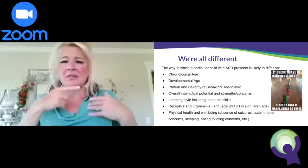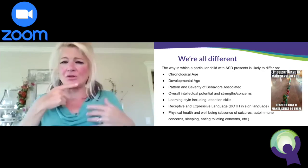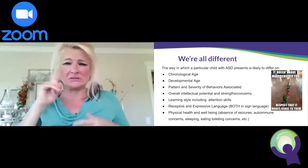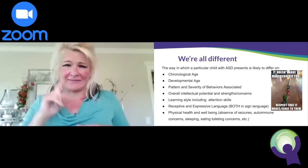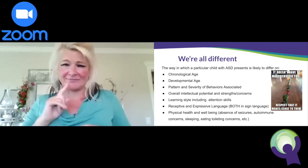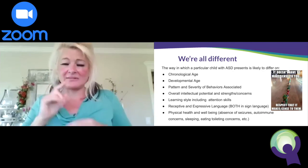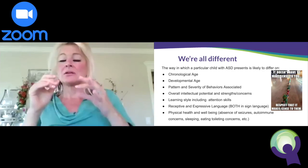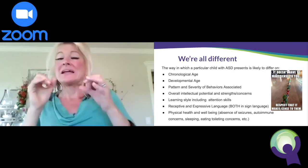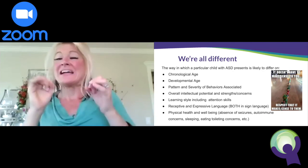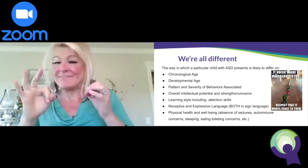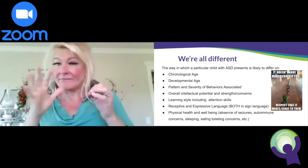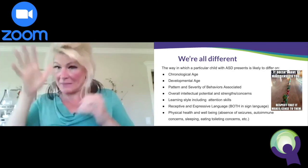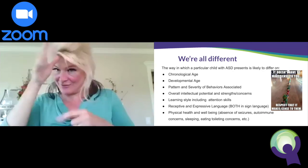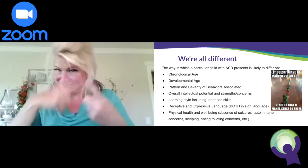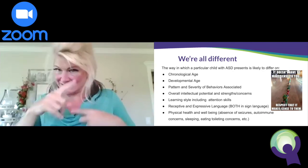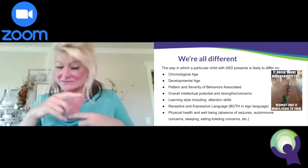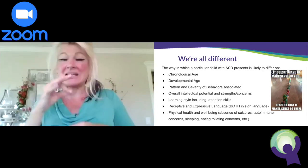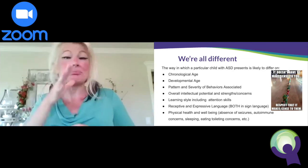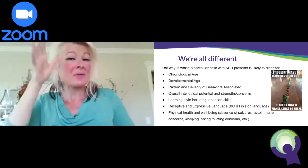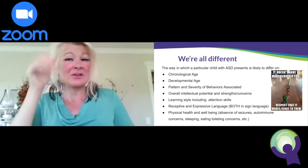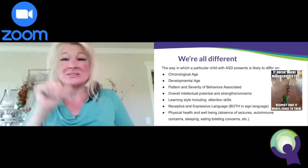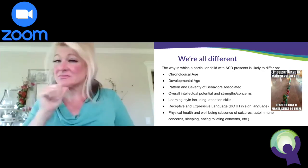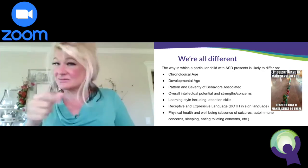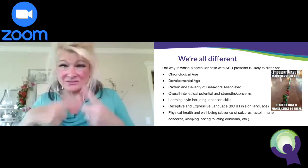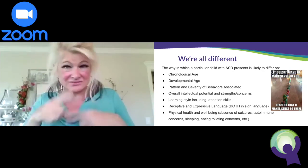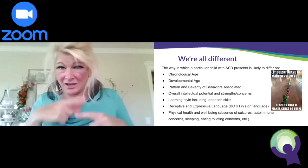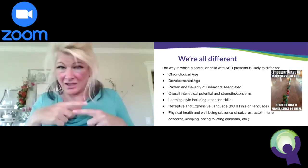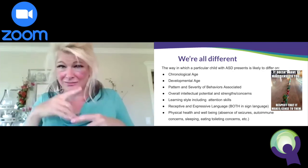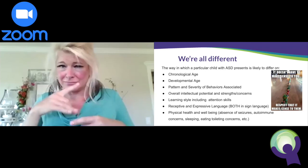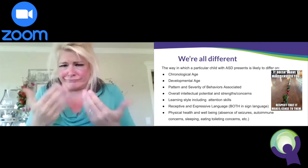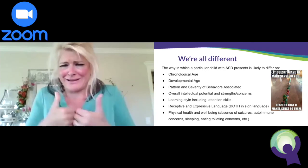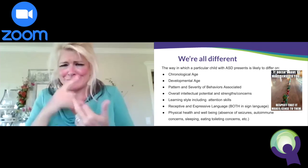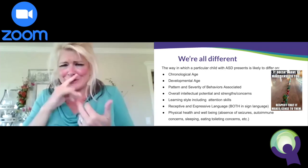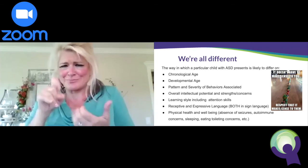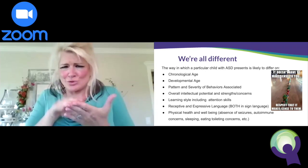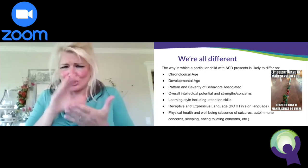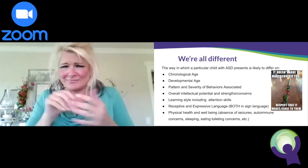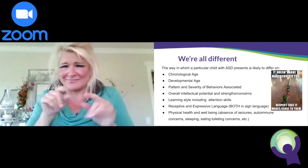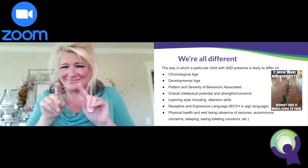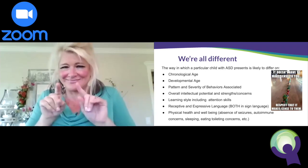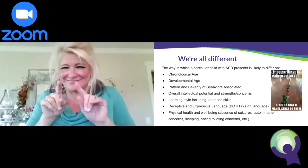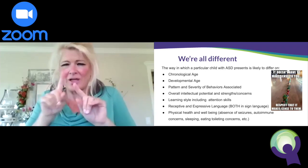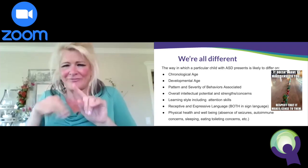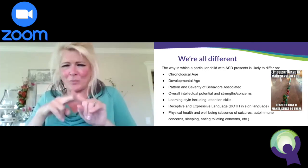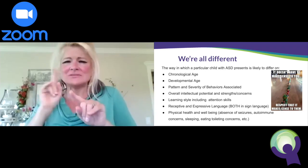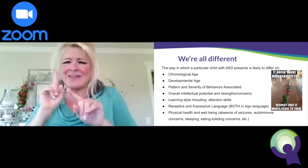following their chronological age, they're staying in those percentiles if you will. And are they signing or not signing or...